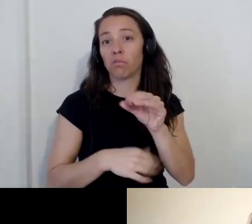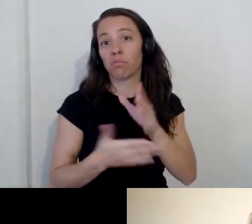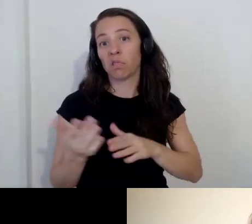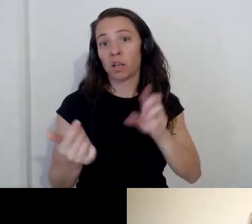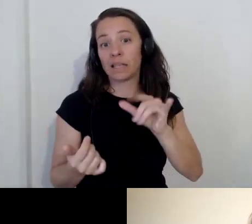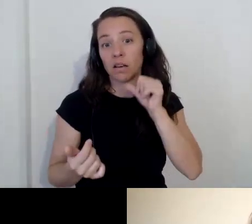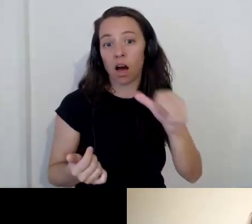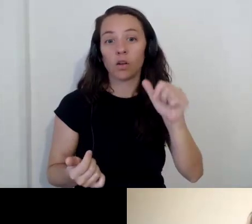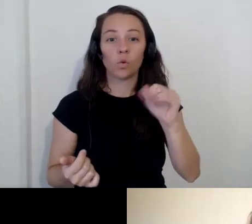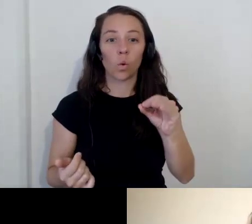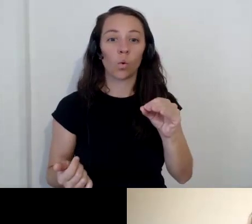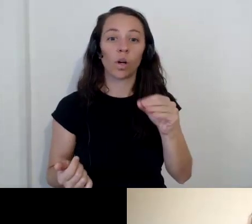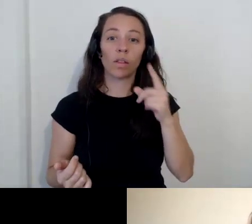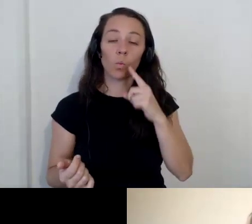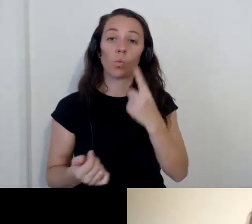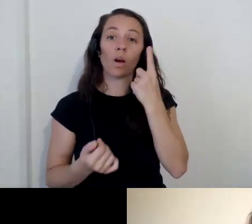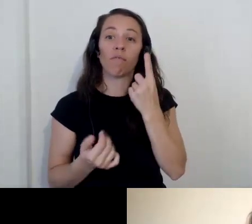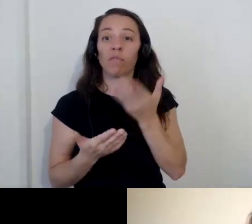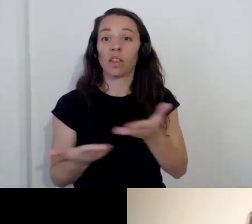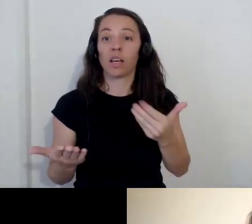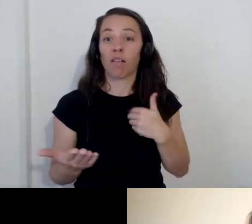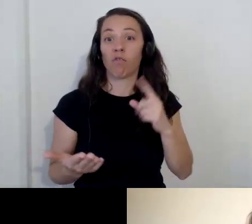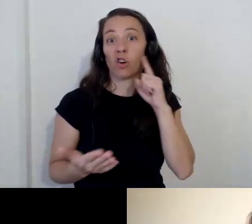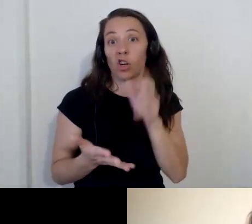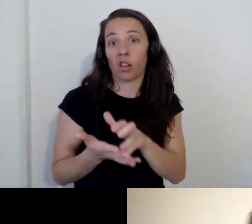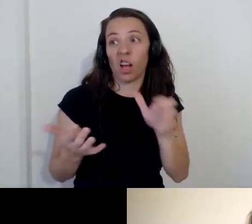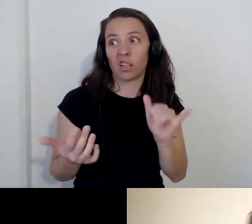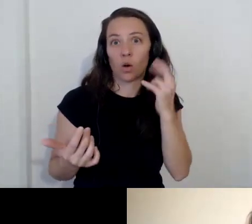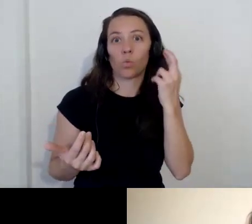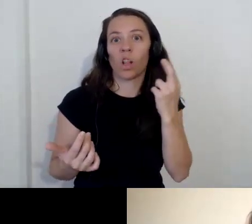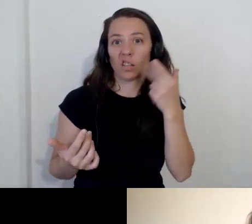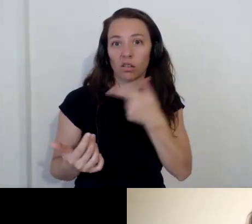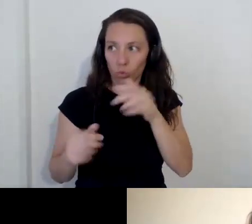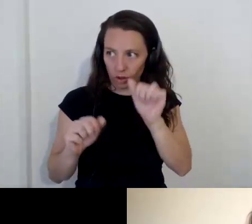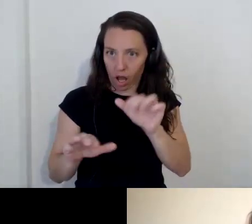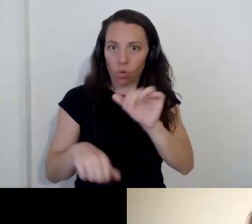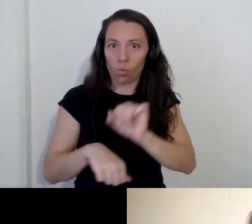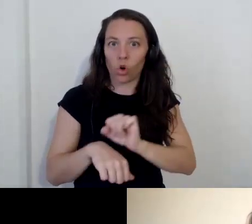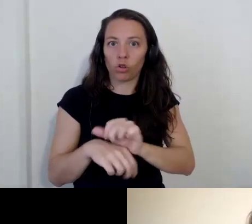And I think one of the big things that I've heard a lot is the realization that work can be done remotely